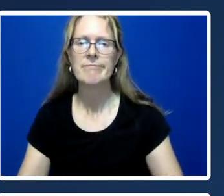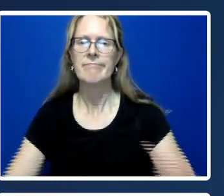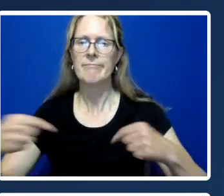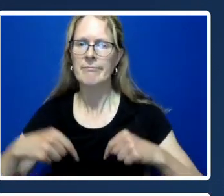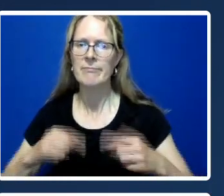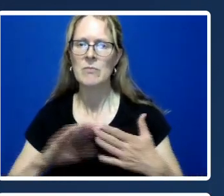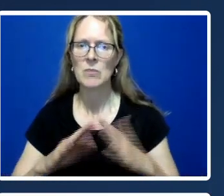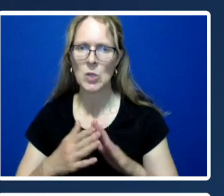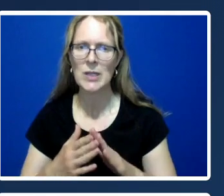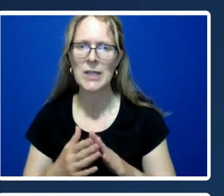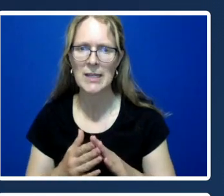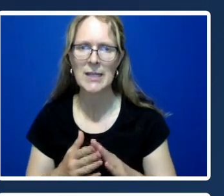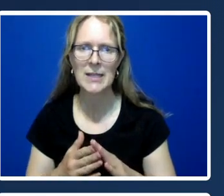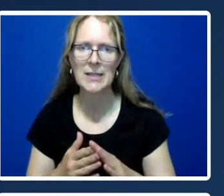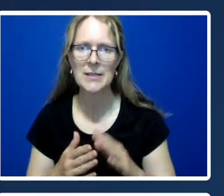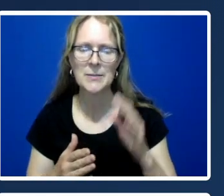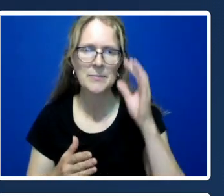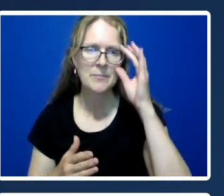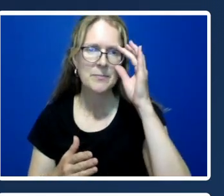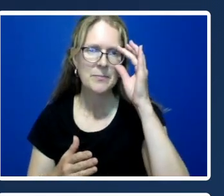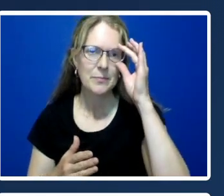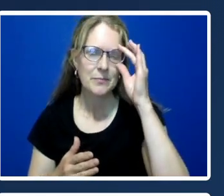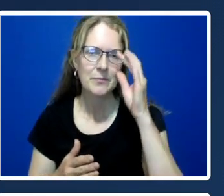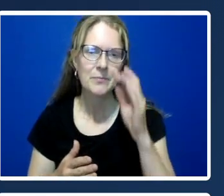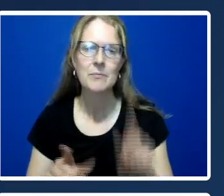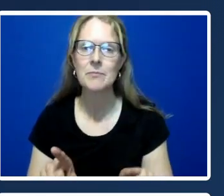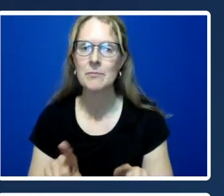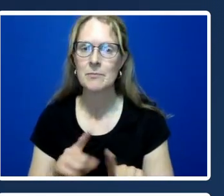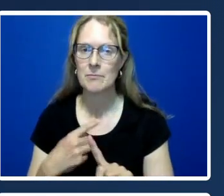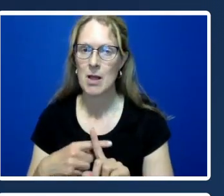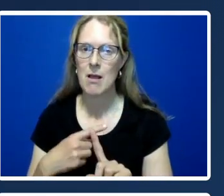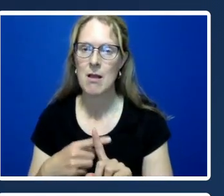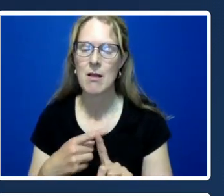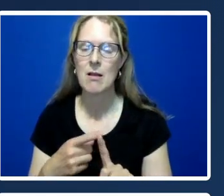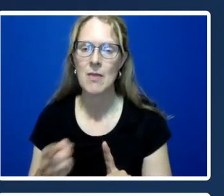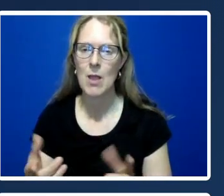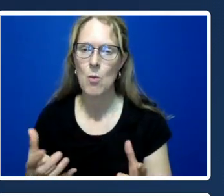way that works for them and that also makes them feel like they're a part of something much bigger.